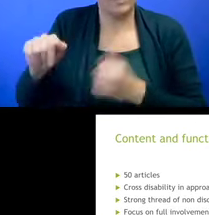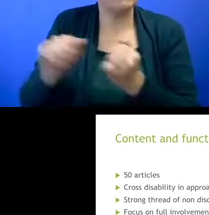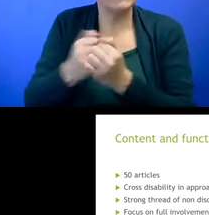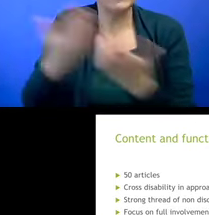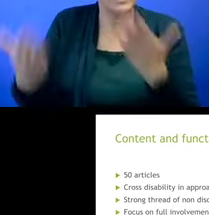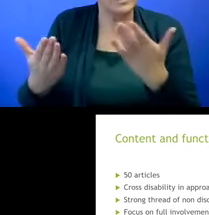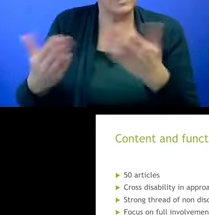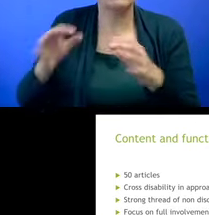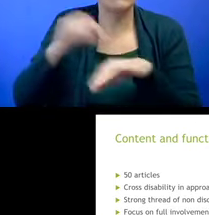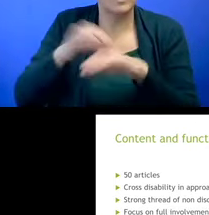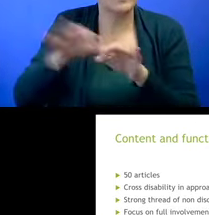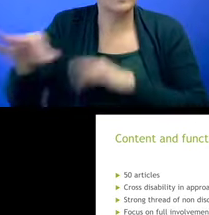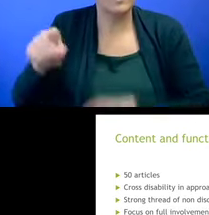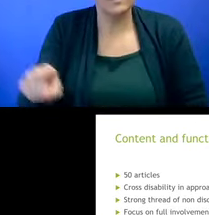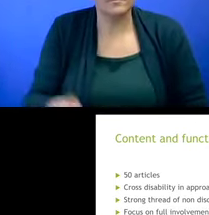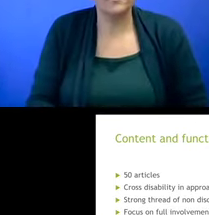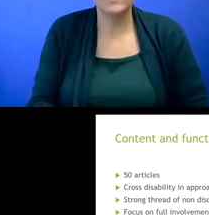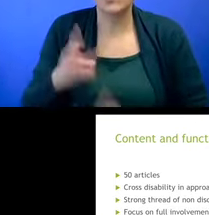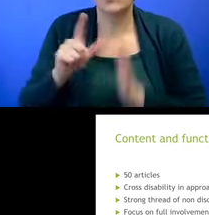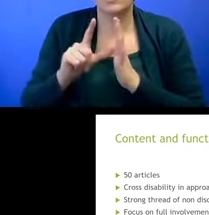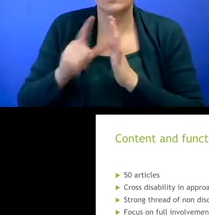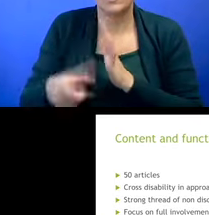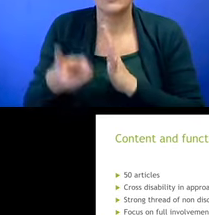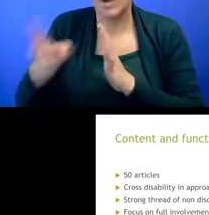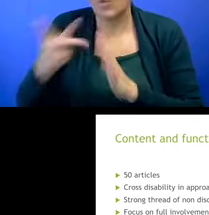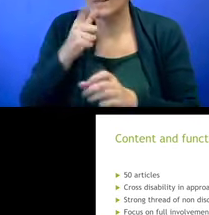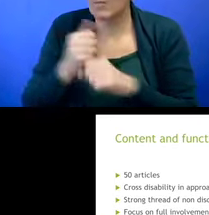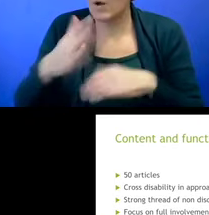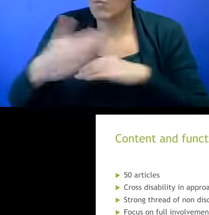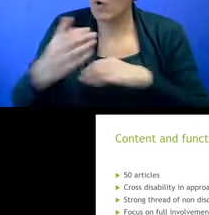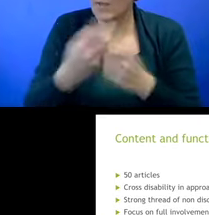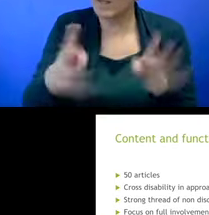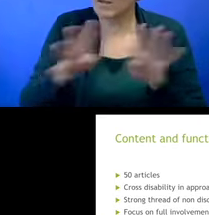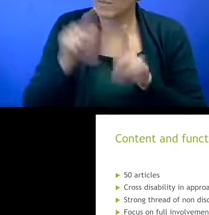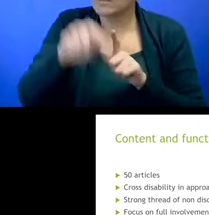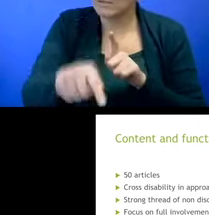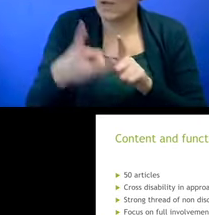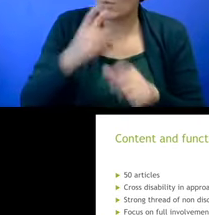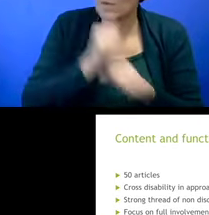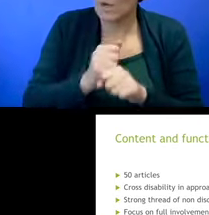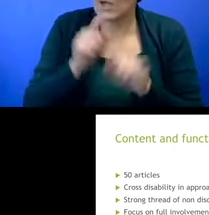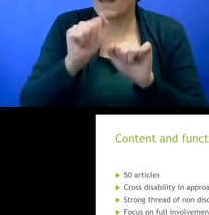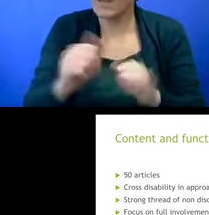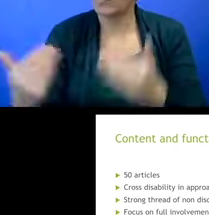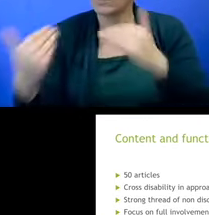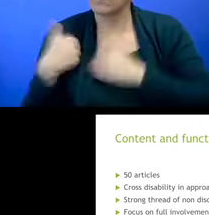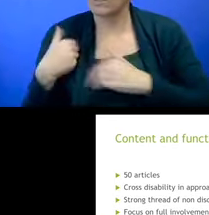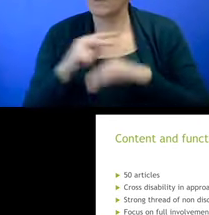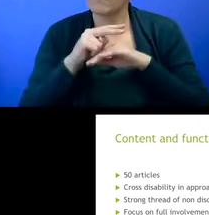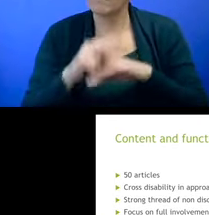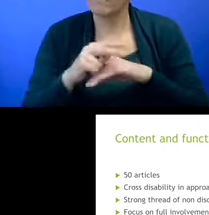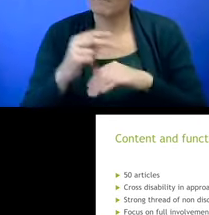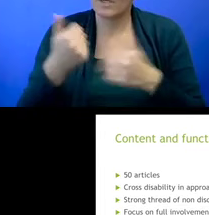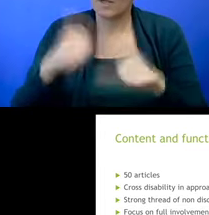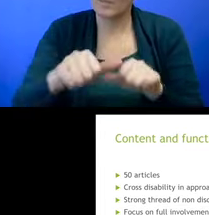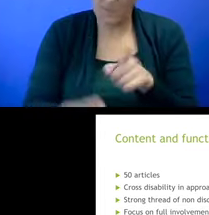I will be talking in more detail about the CRPD Committee charged with monitoring implementation a little bit later.